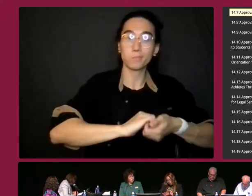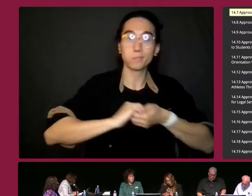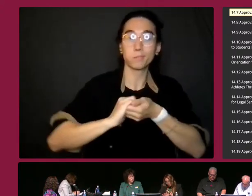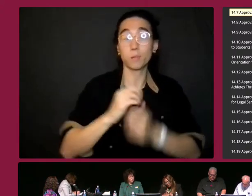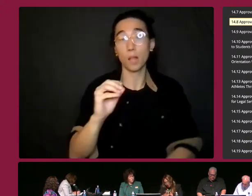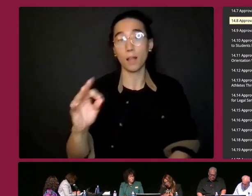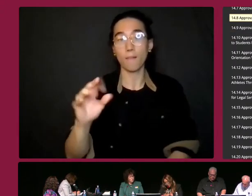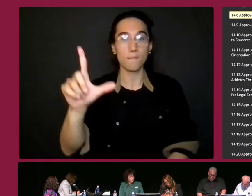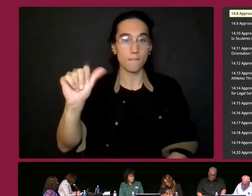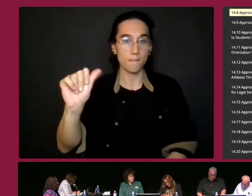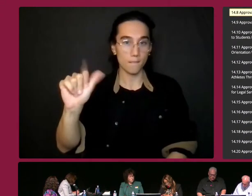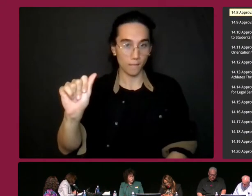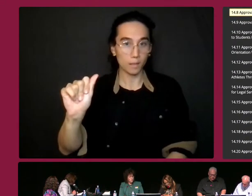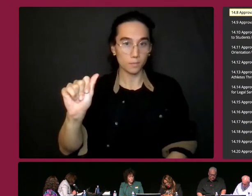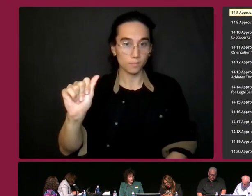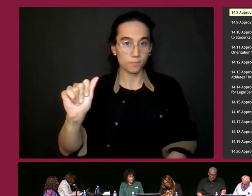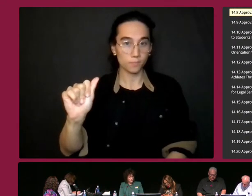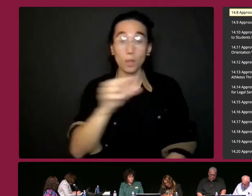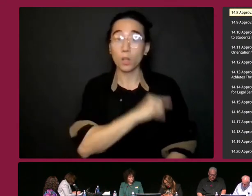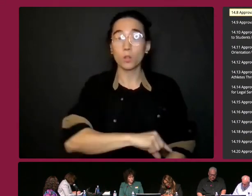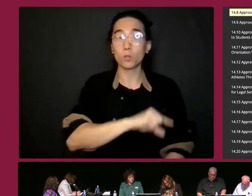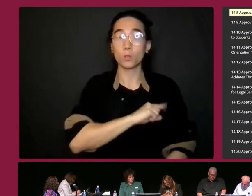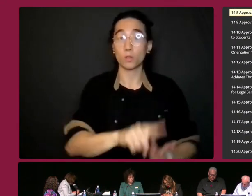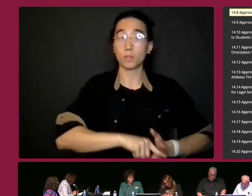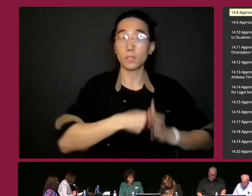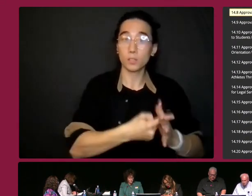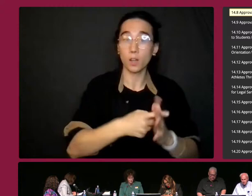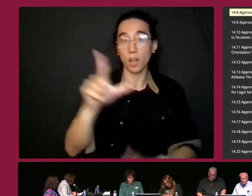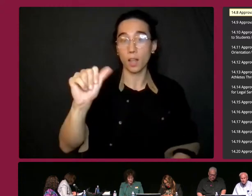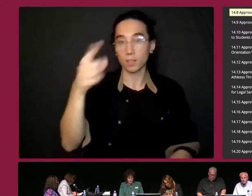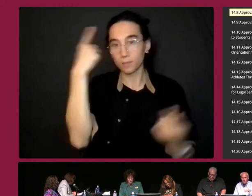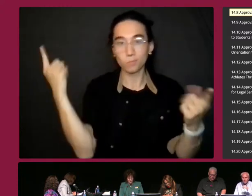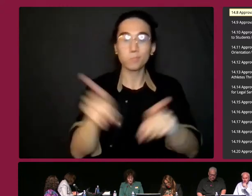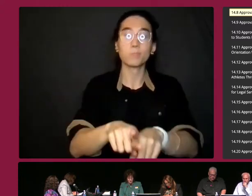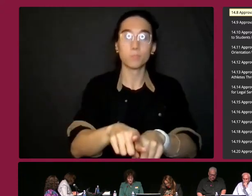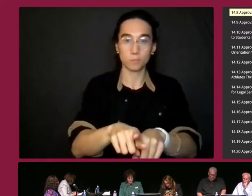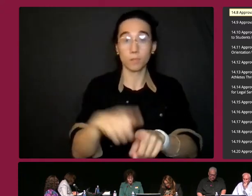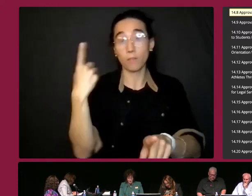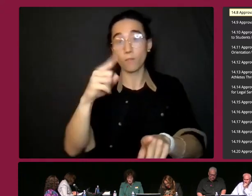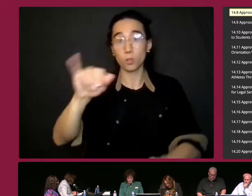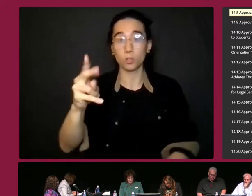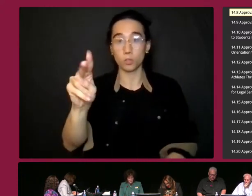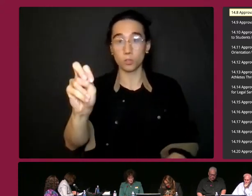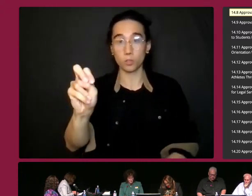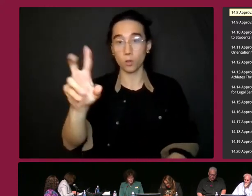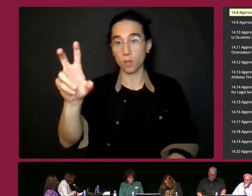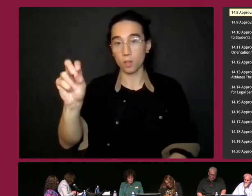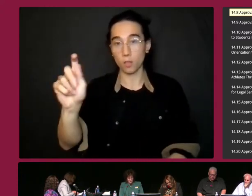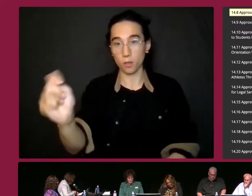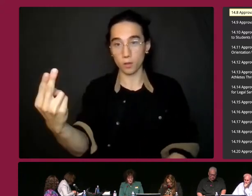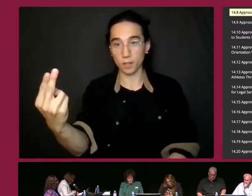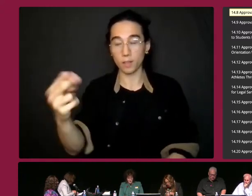Quality Start, Los Angeles Agreement through June 30th, 2025. May I get a motion?